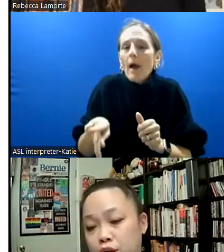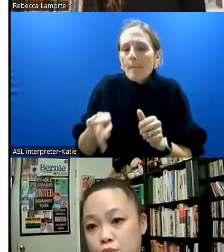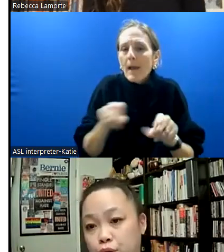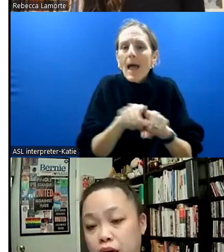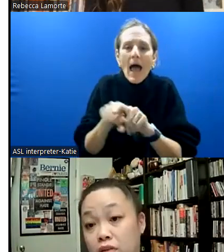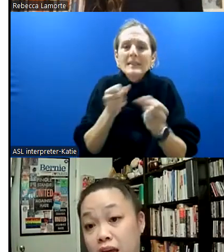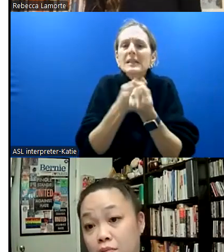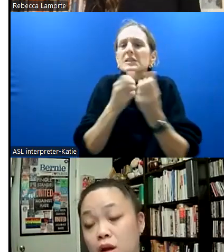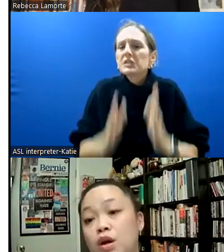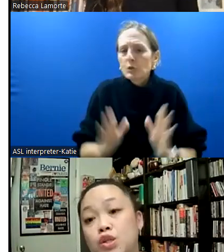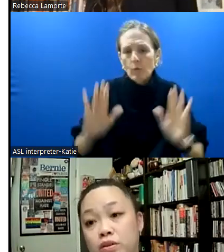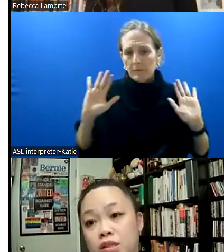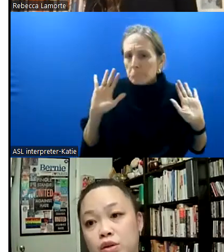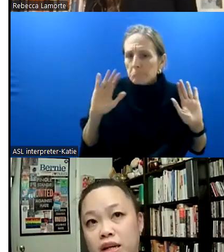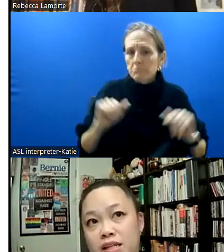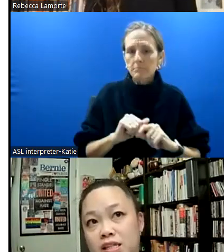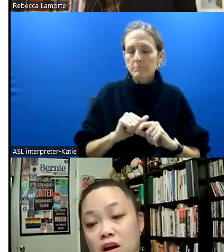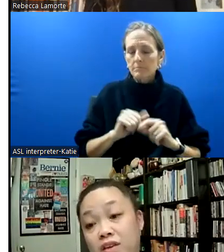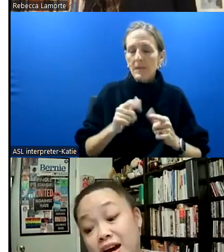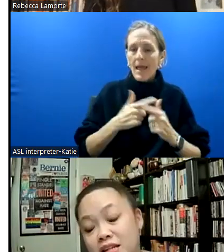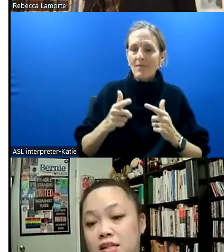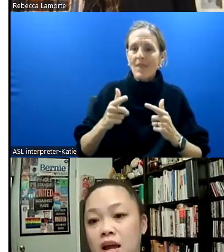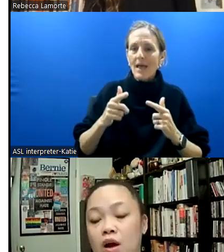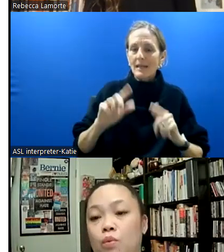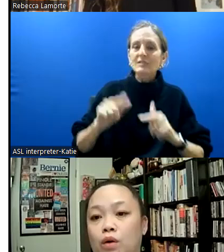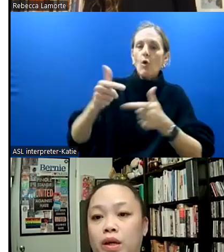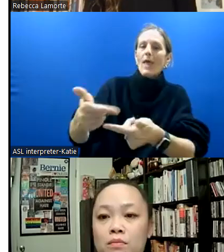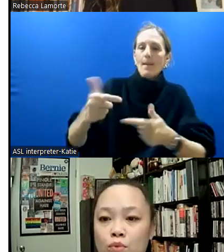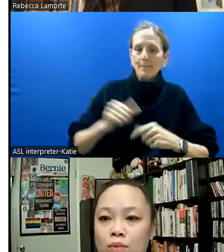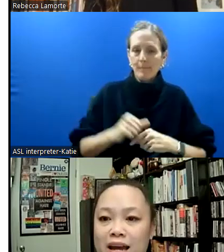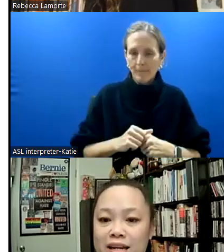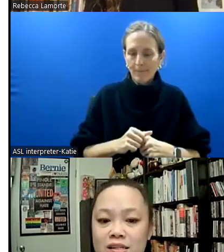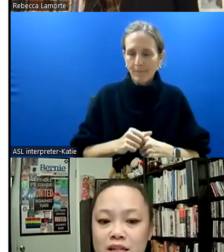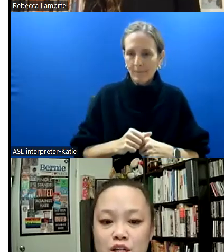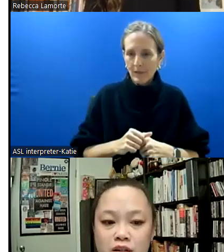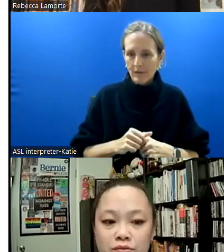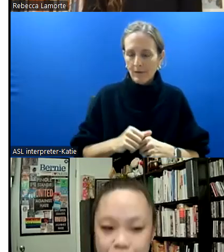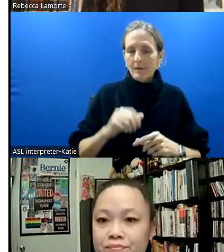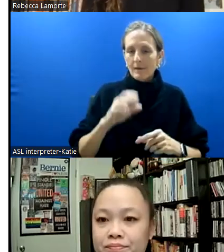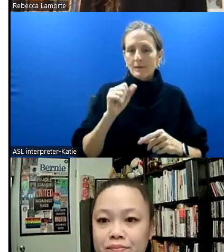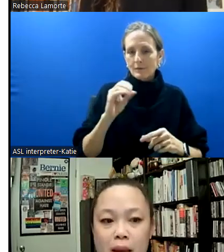And just putting it on them, so then it takes it off of us while we mobilize each other.